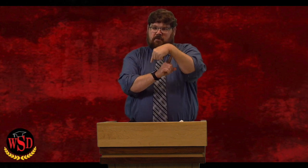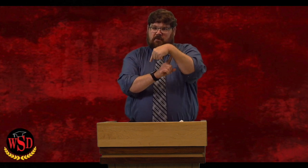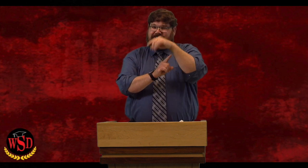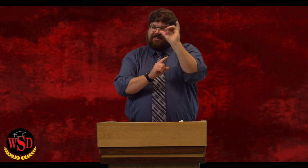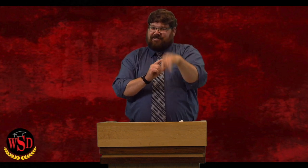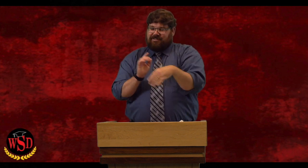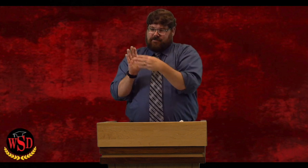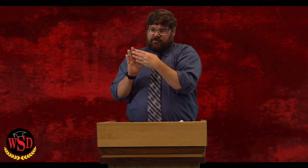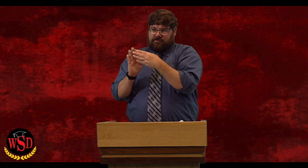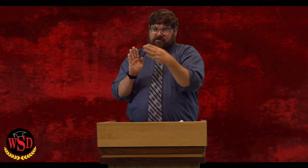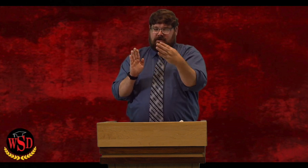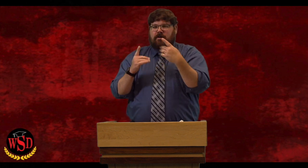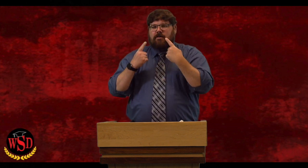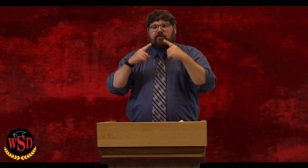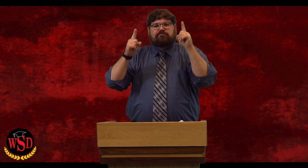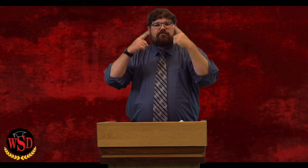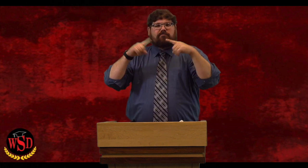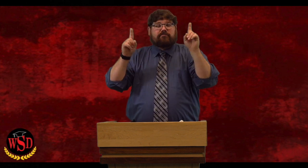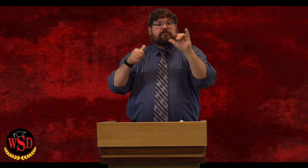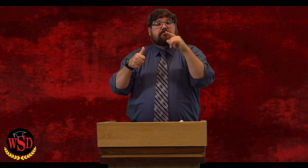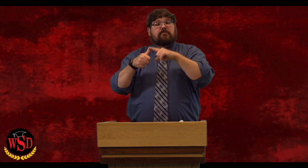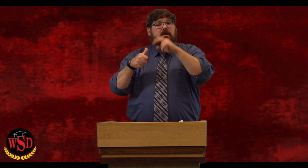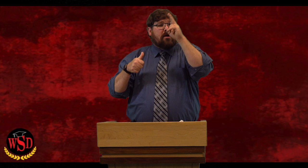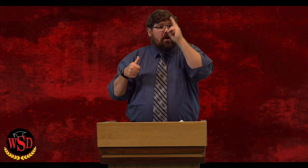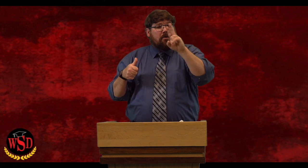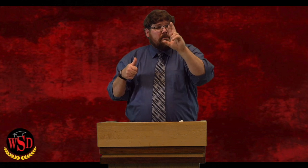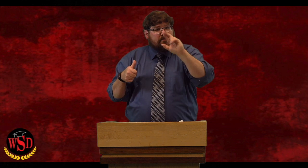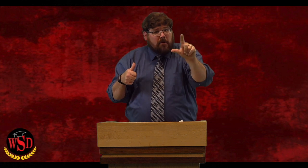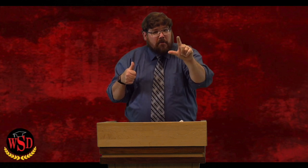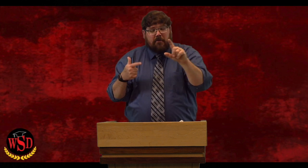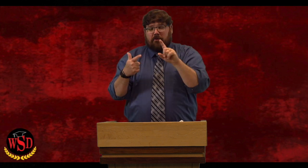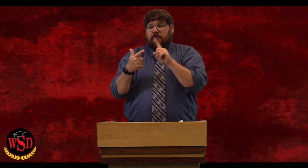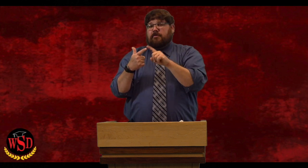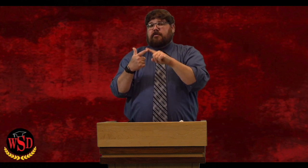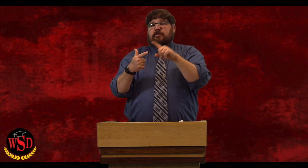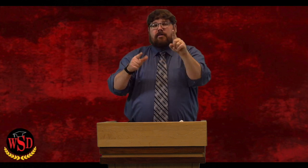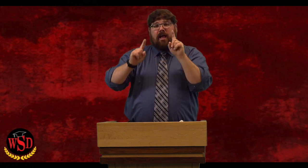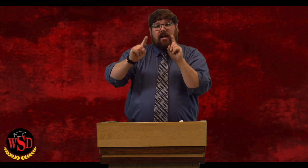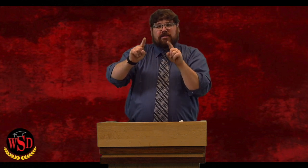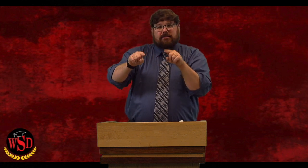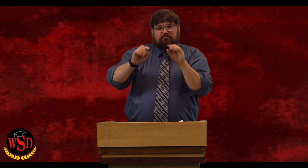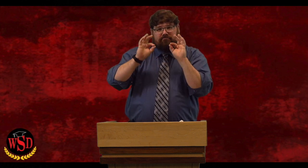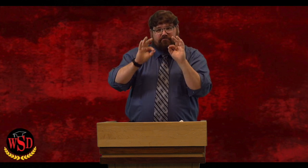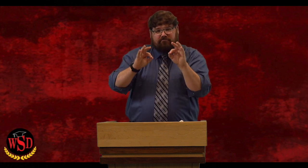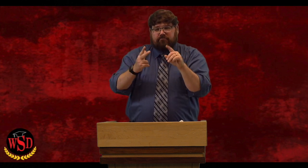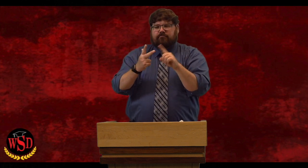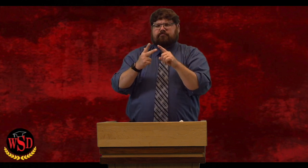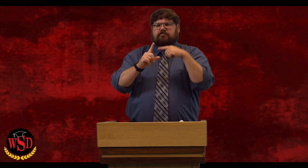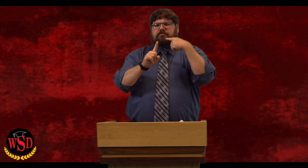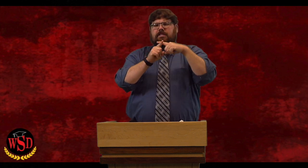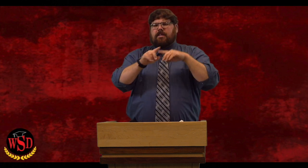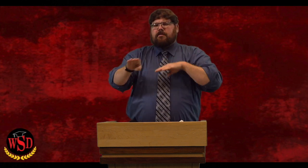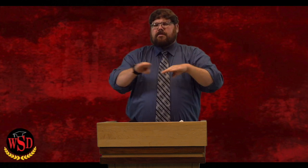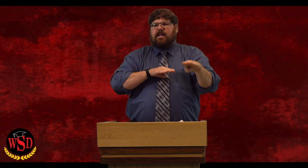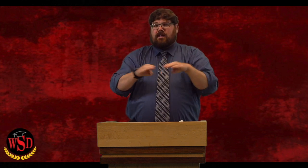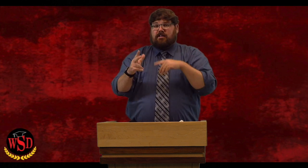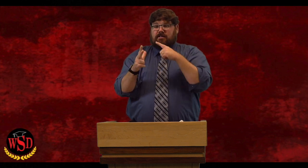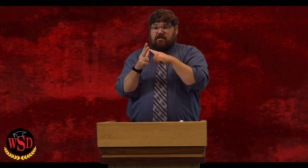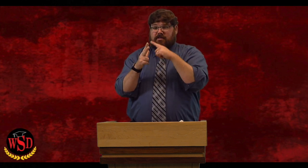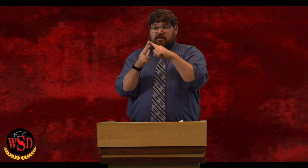First, second, and third quarters remain the same. There are awards for Honor Roll, Perfect Attendance, and Positive Behavior.